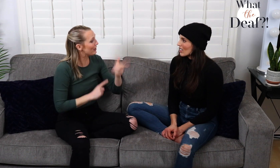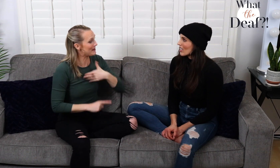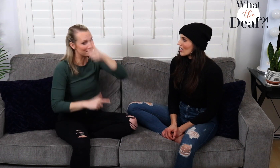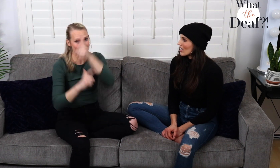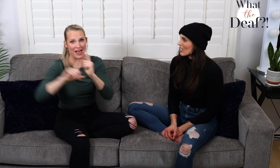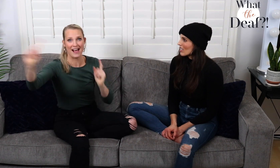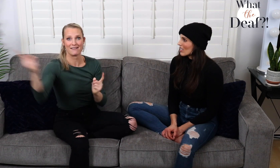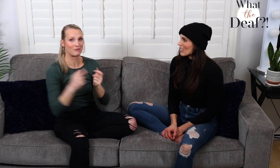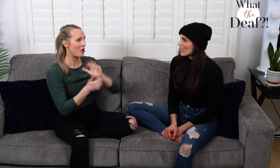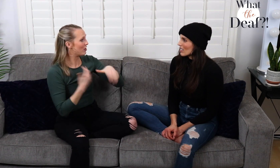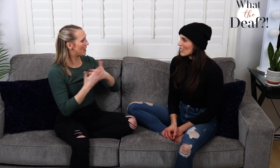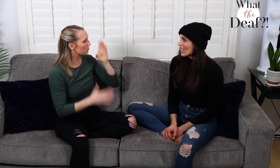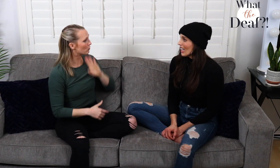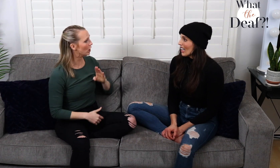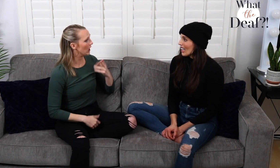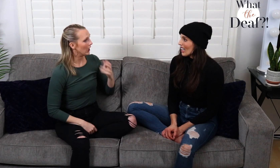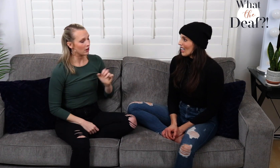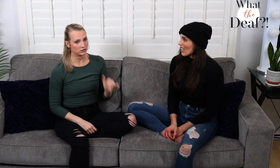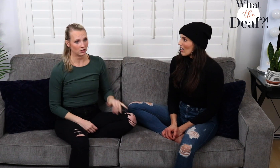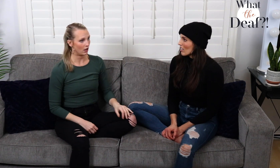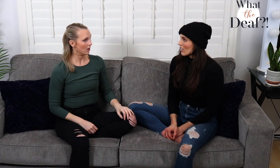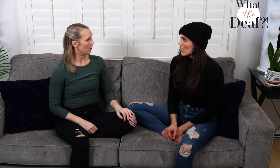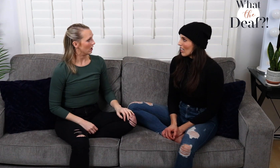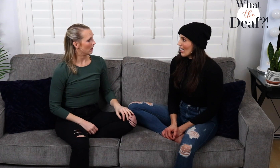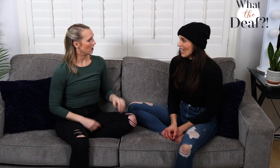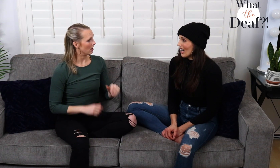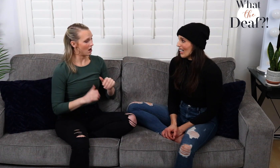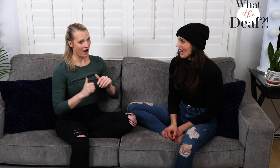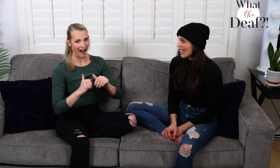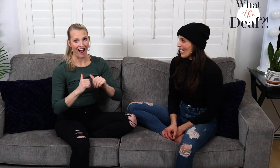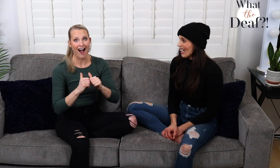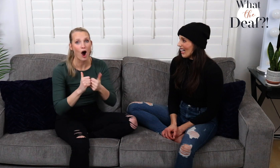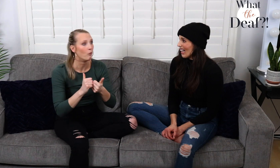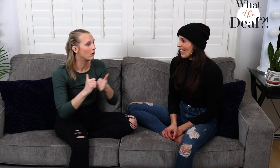15 minutes and my brother came back with all the beer and my cousin was stunned and he was like,